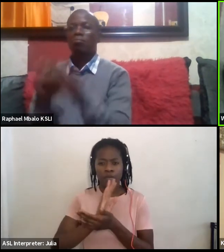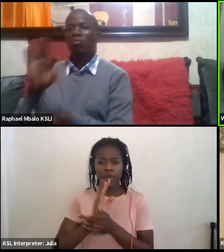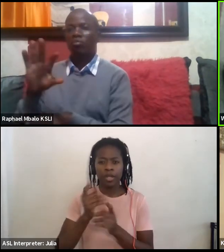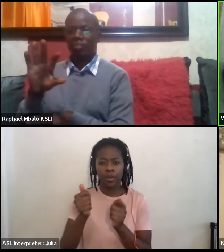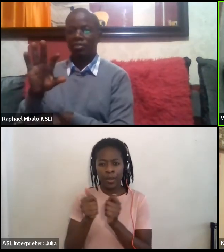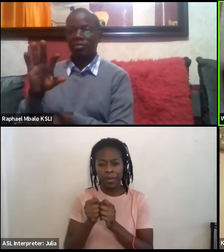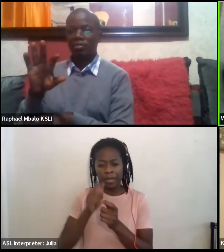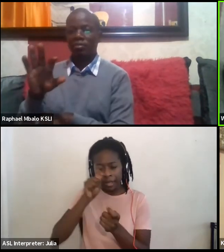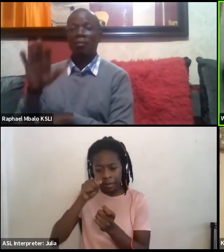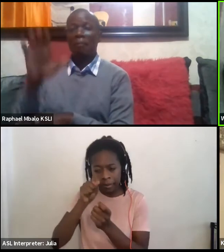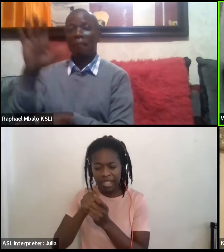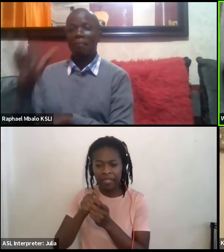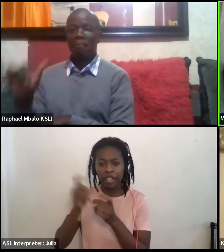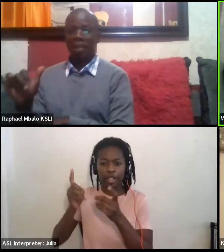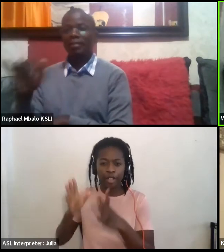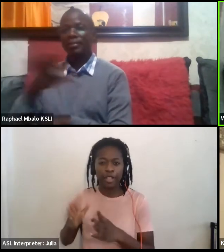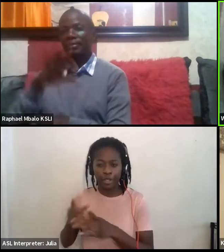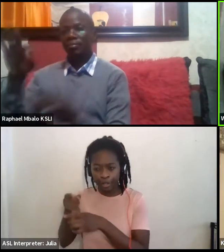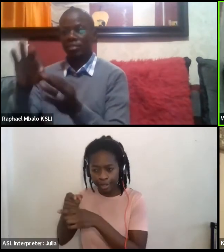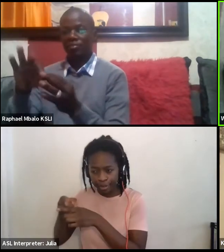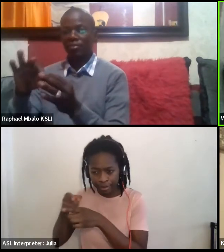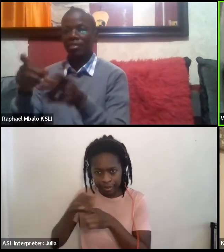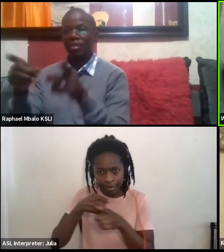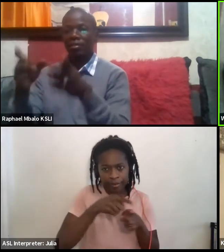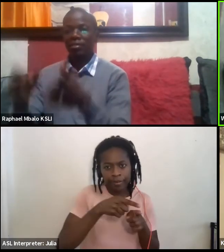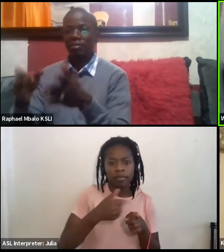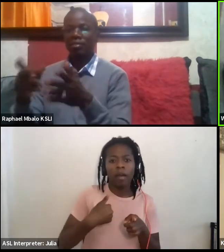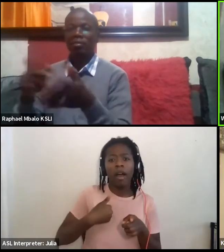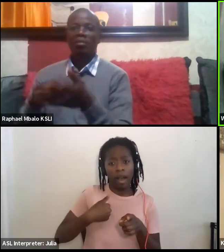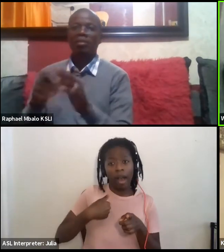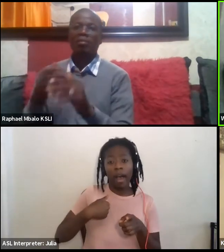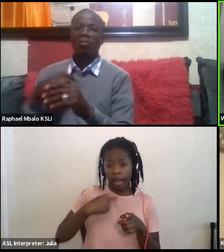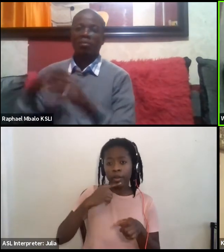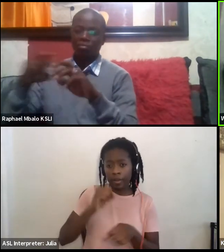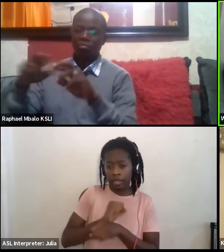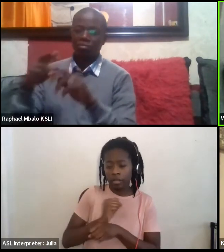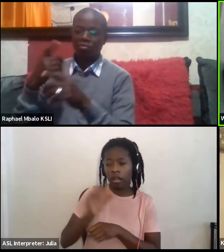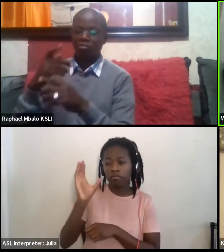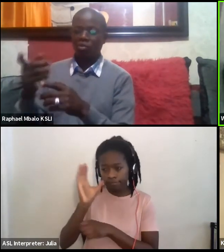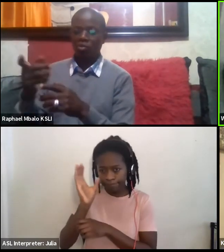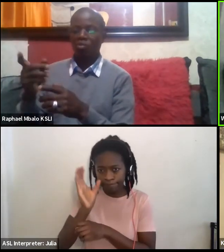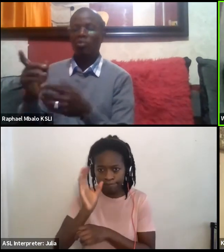There are specific directors I look for who feed me and feed my style.